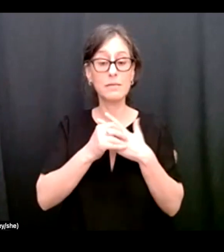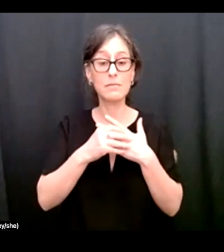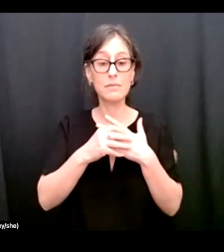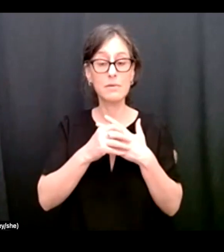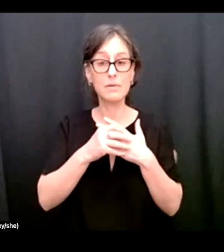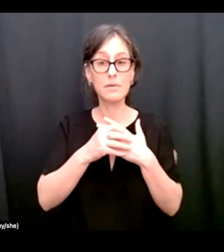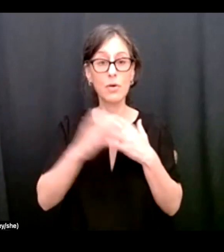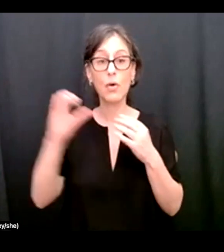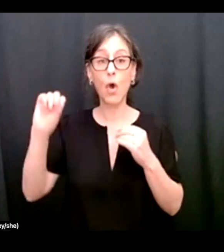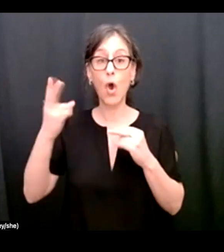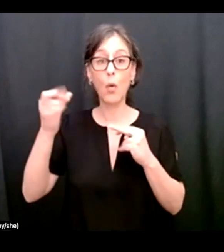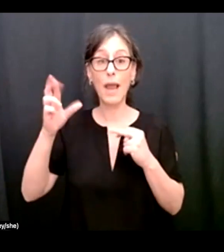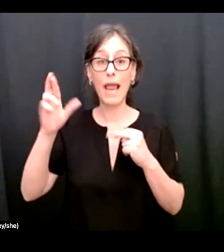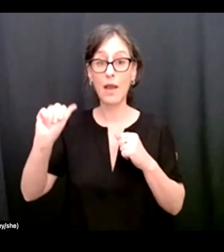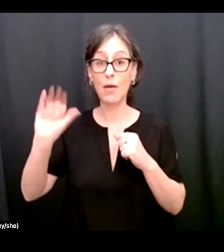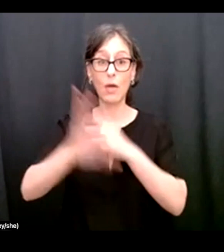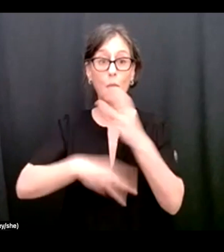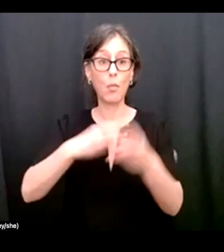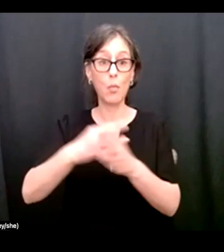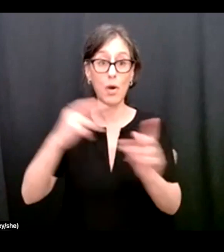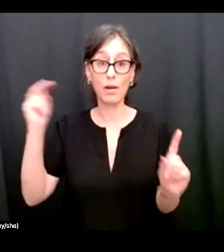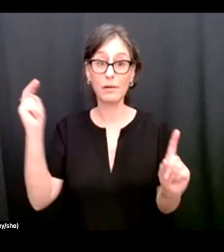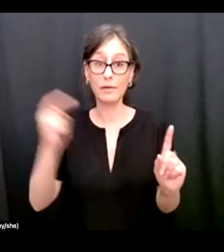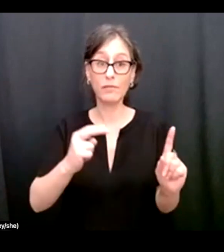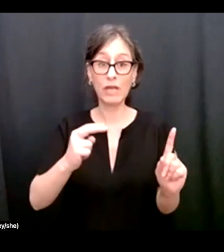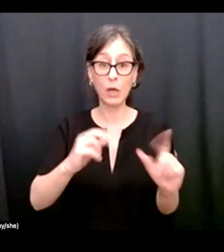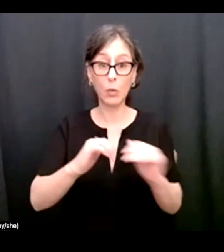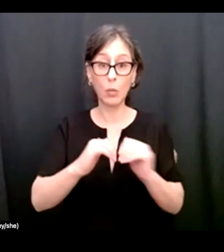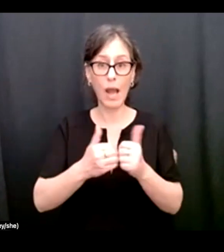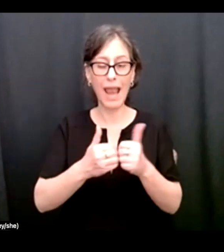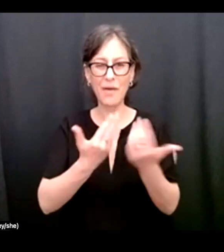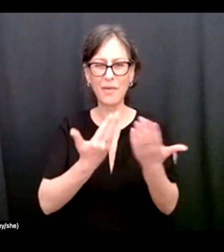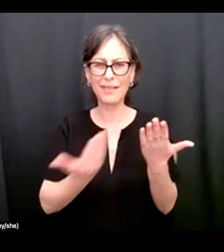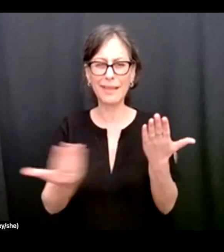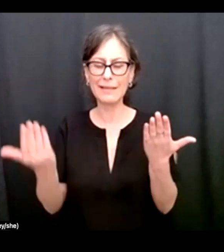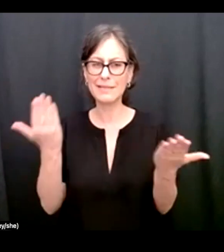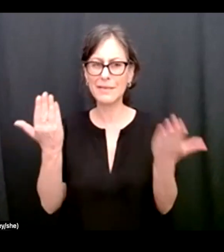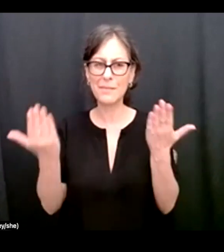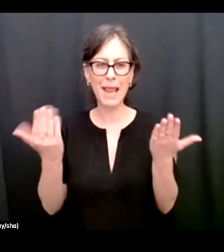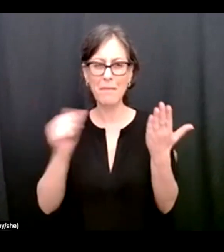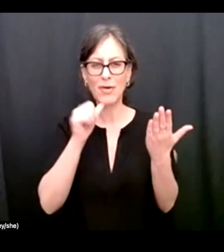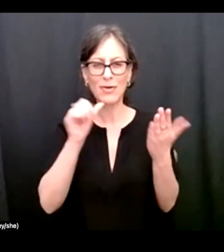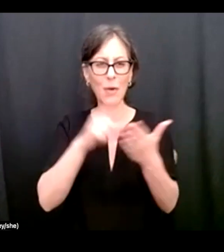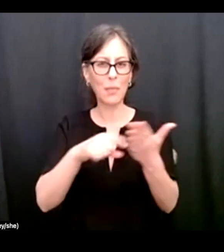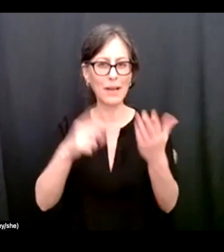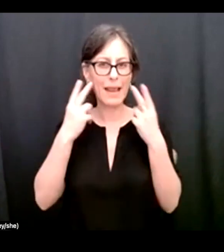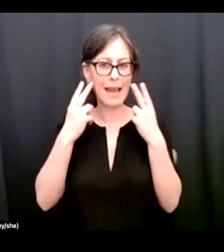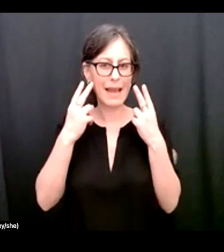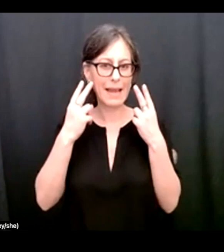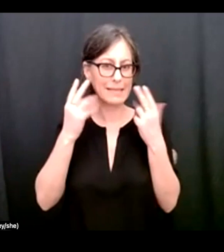O'Hara's worldview, how things may not be what they appear and how we recollect things